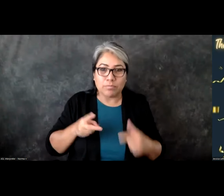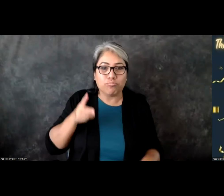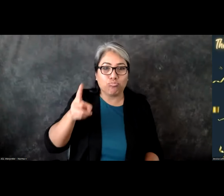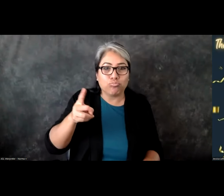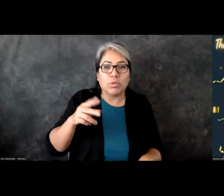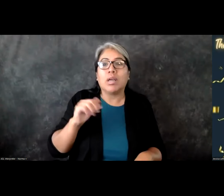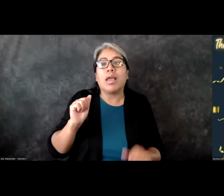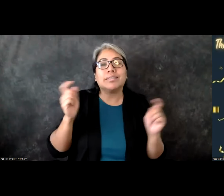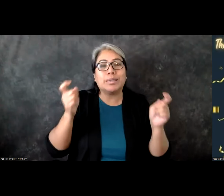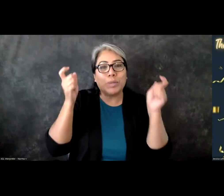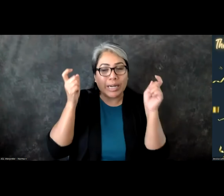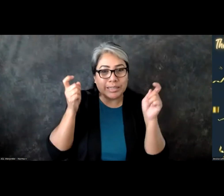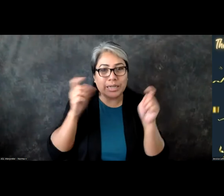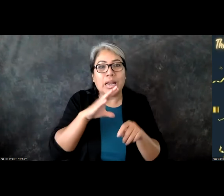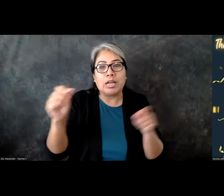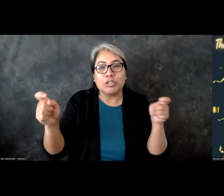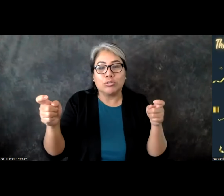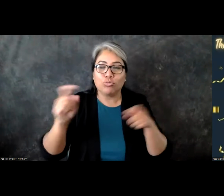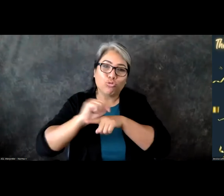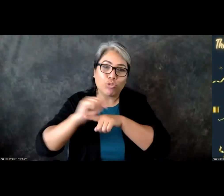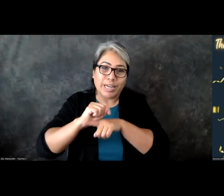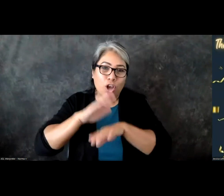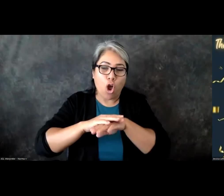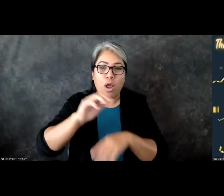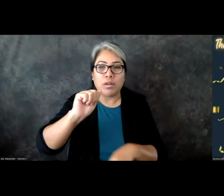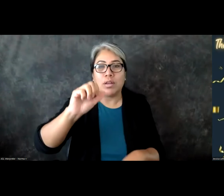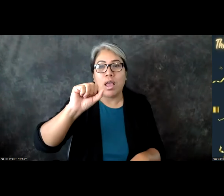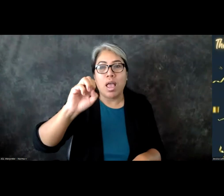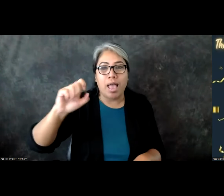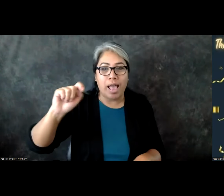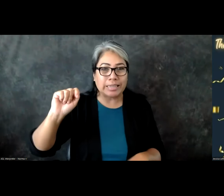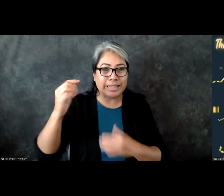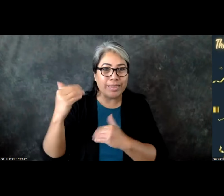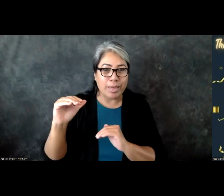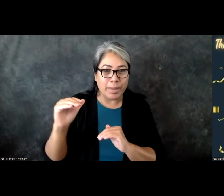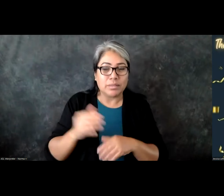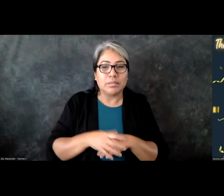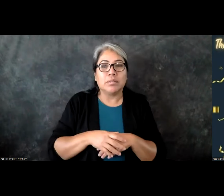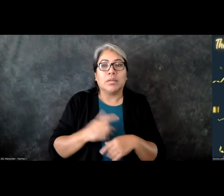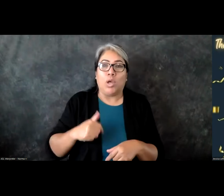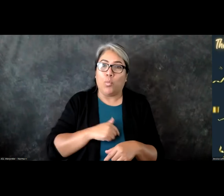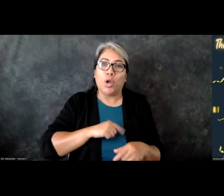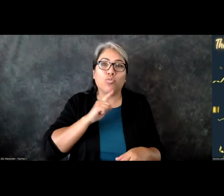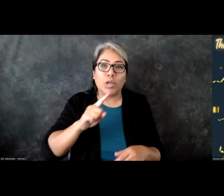So welcome, everyone, to the right to community living, a